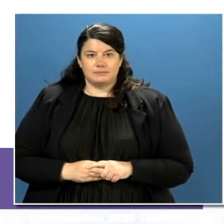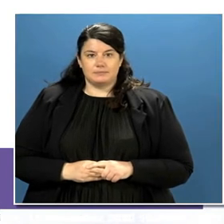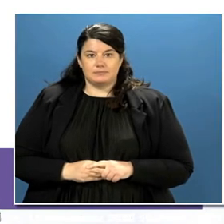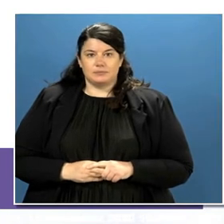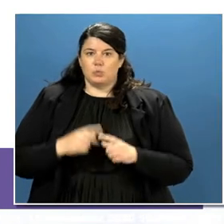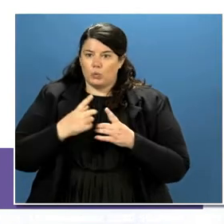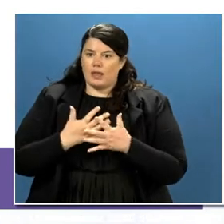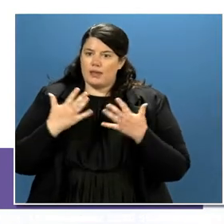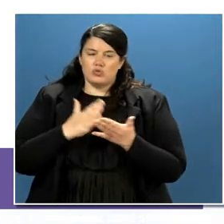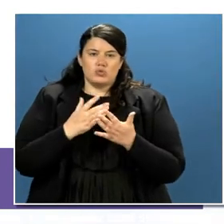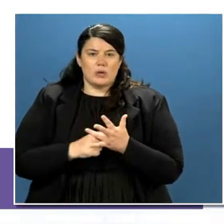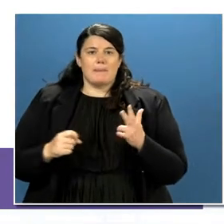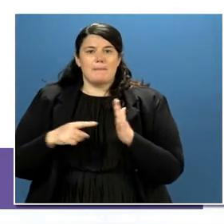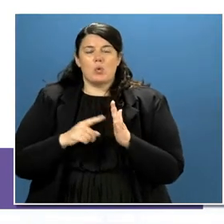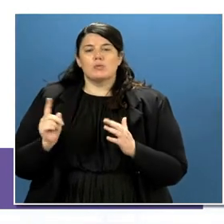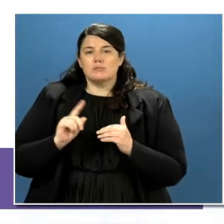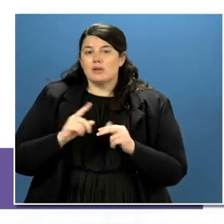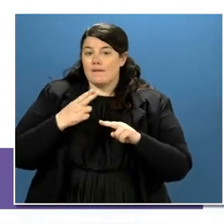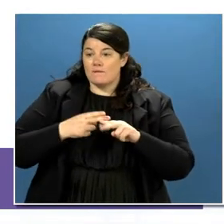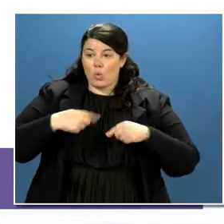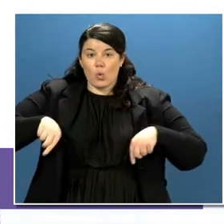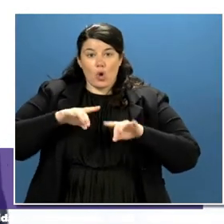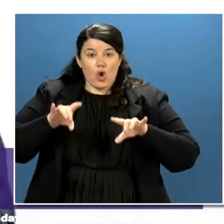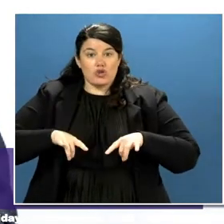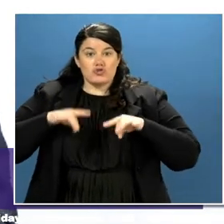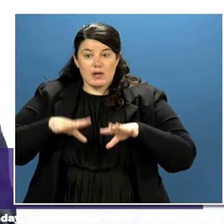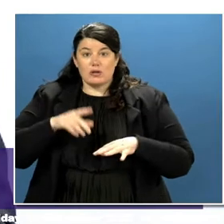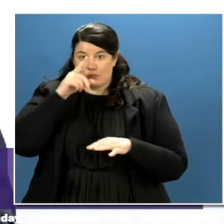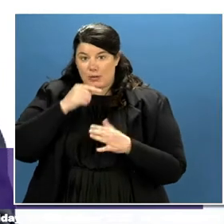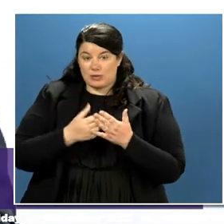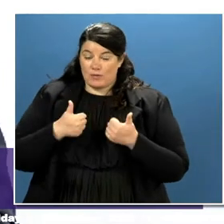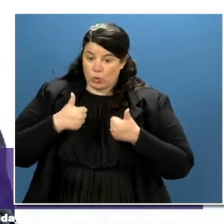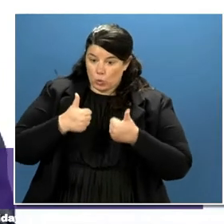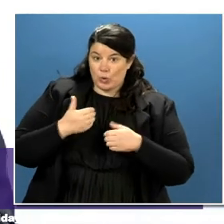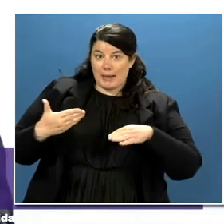important, is, for Australia to have a good employment system relating to